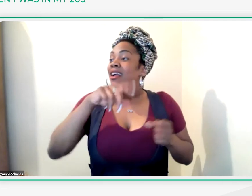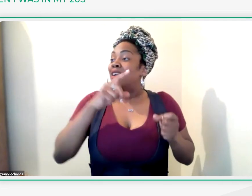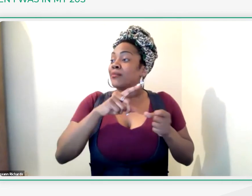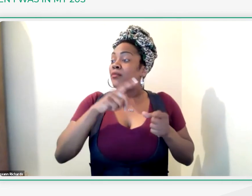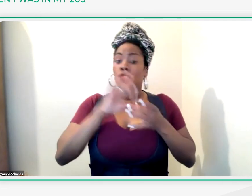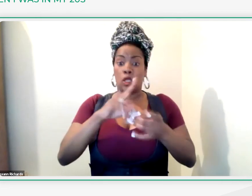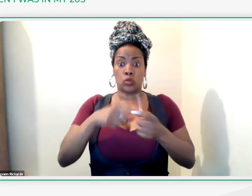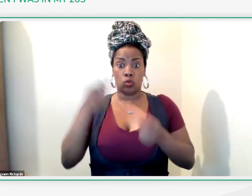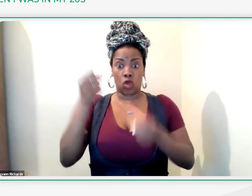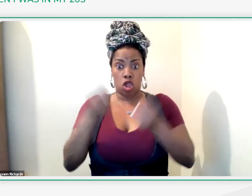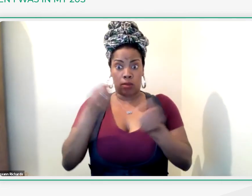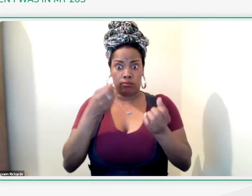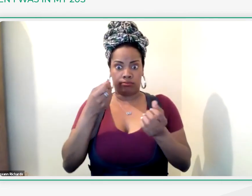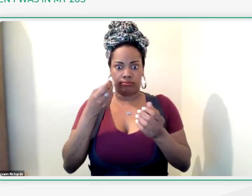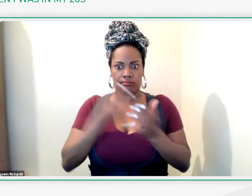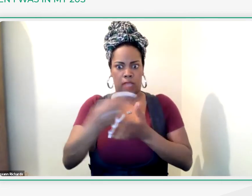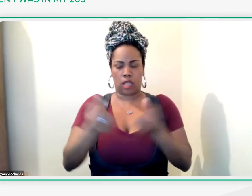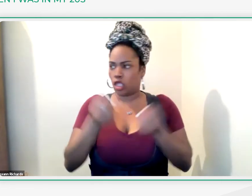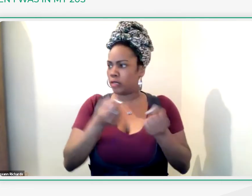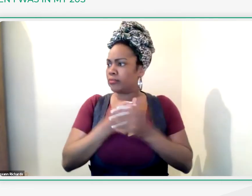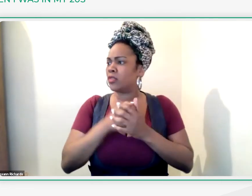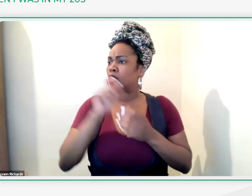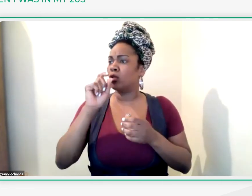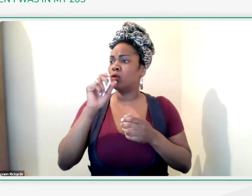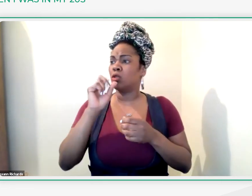I've answered 3 or 4 already.